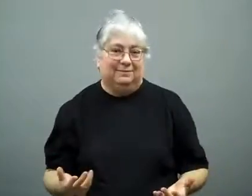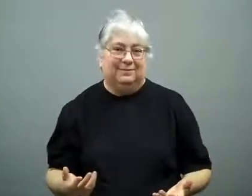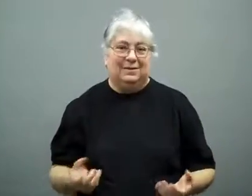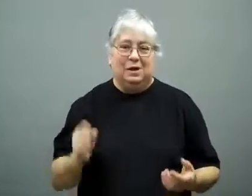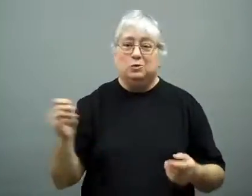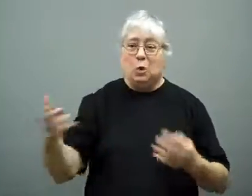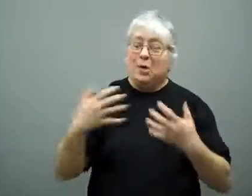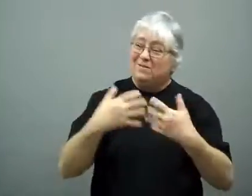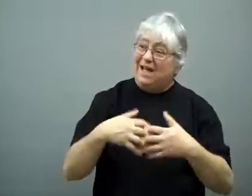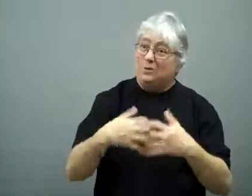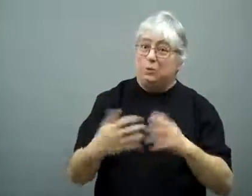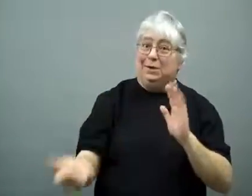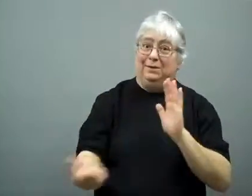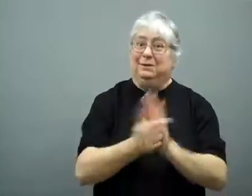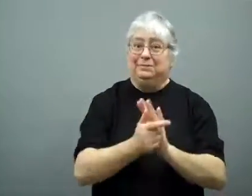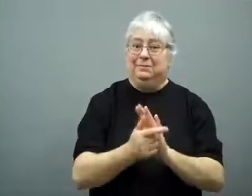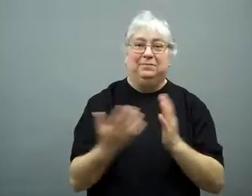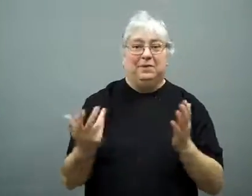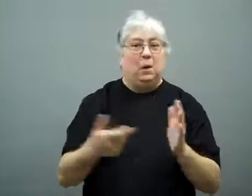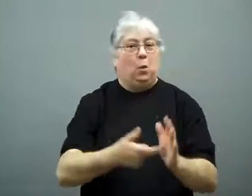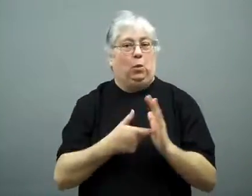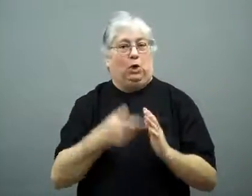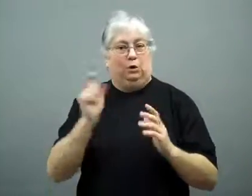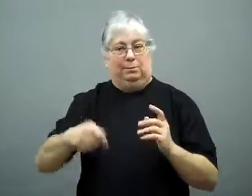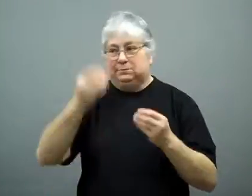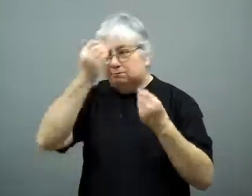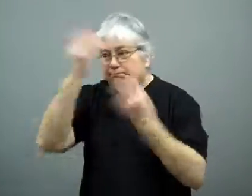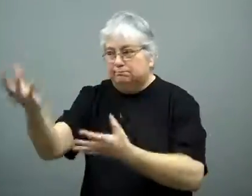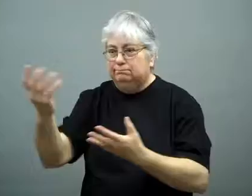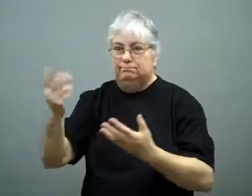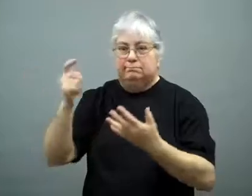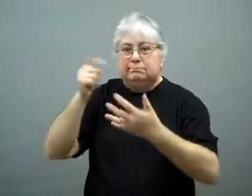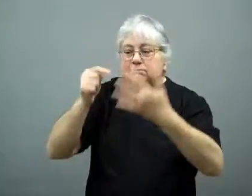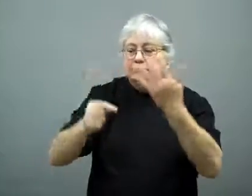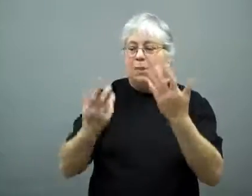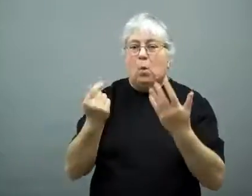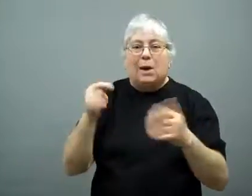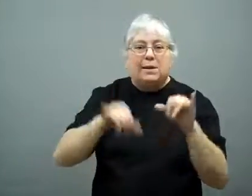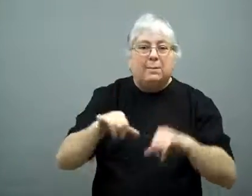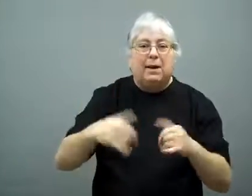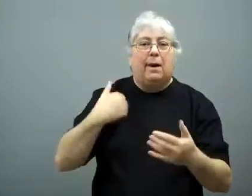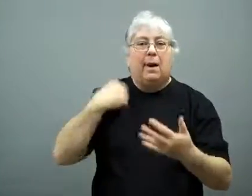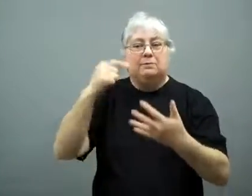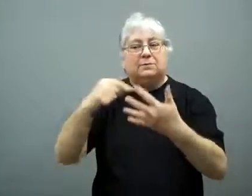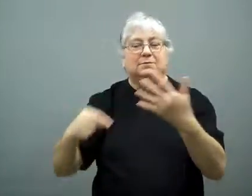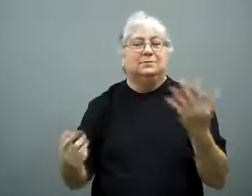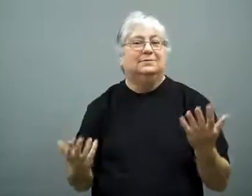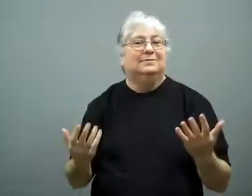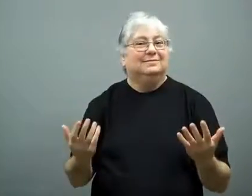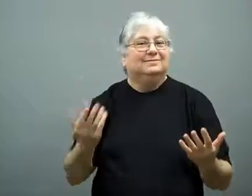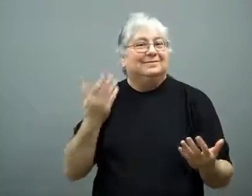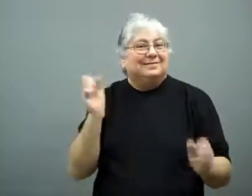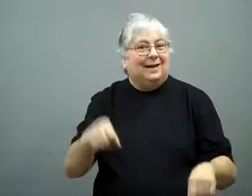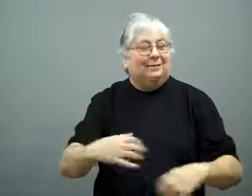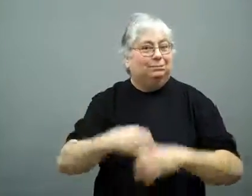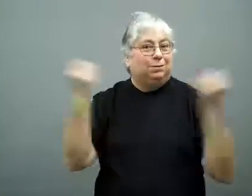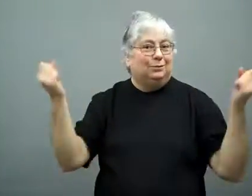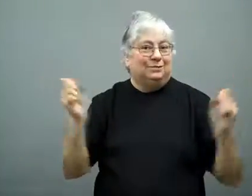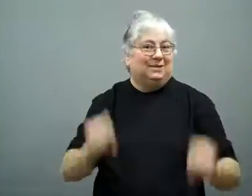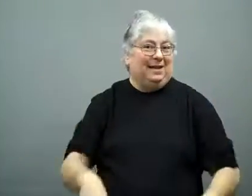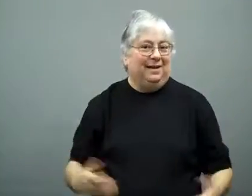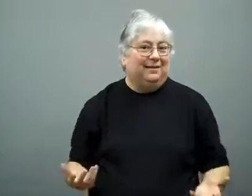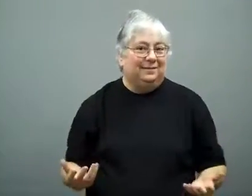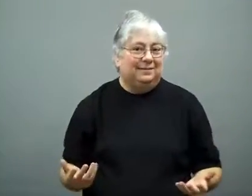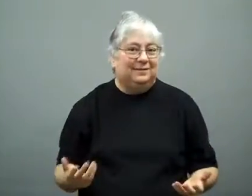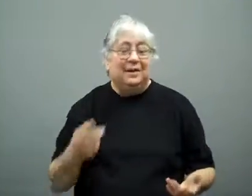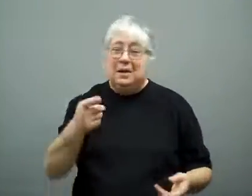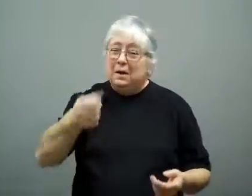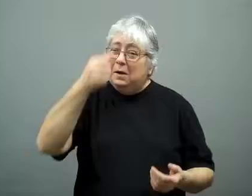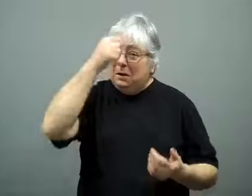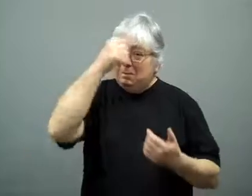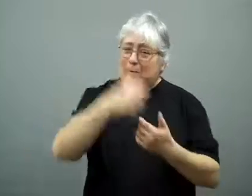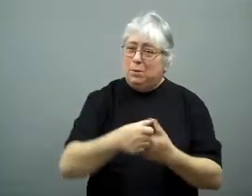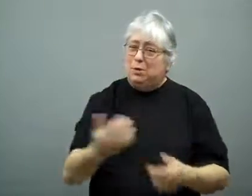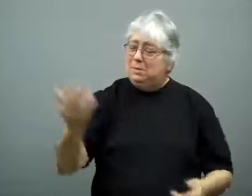So the plant is required by law to report what chemicals it has and how much.